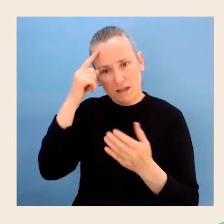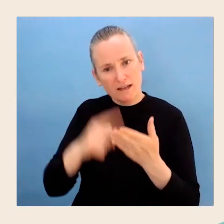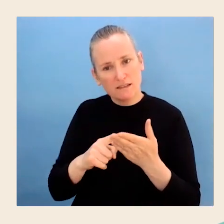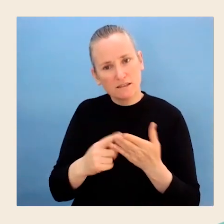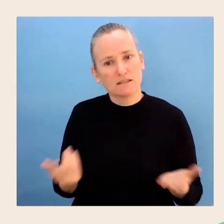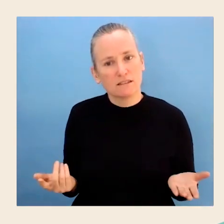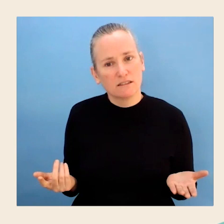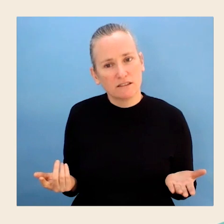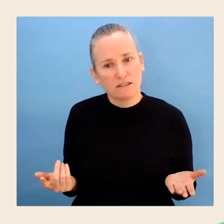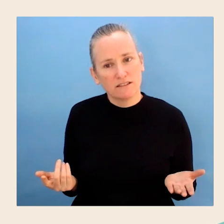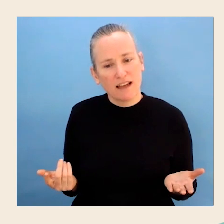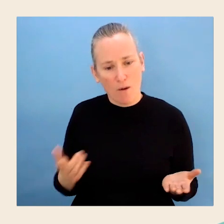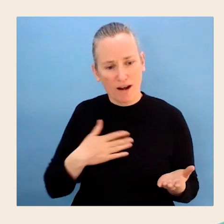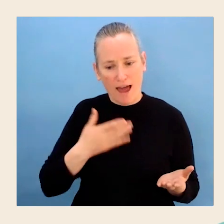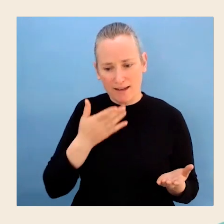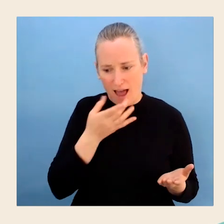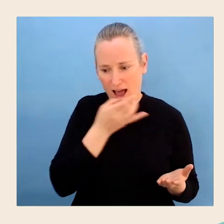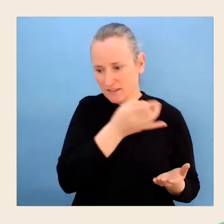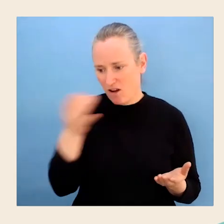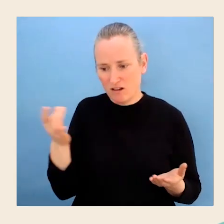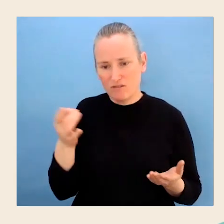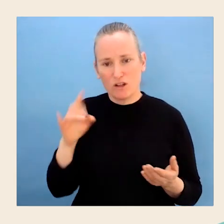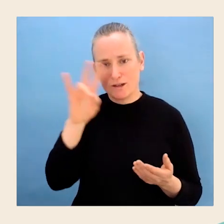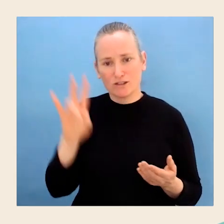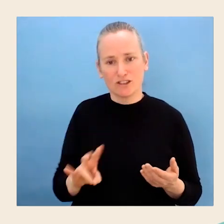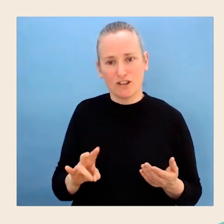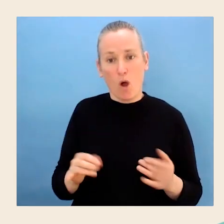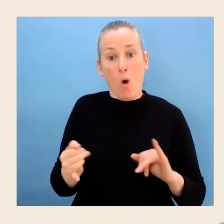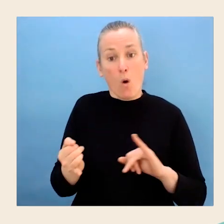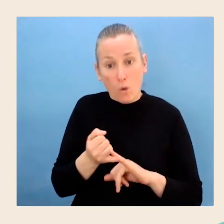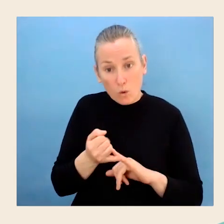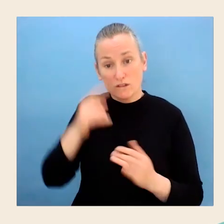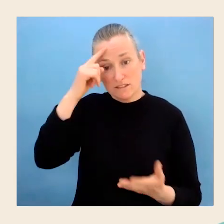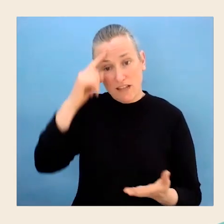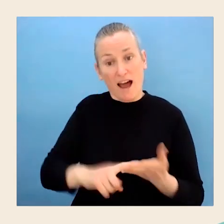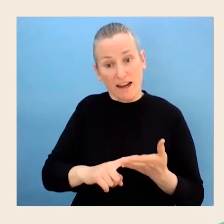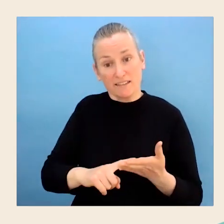on whose terms are we supposed to be powerful?